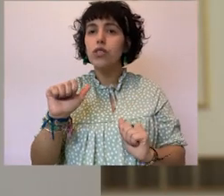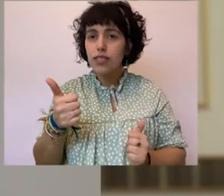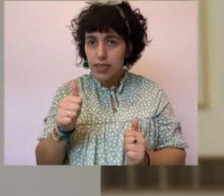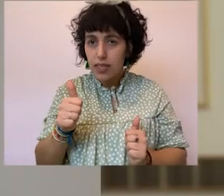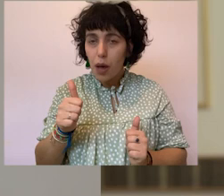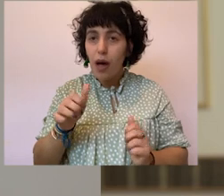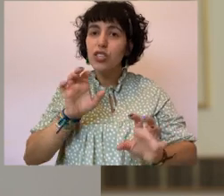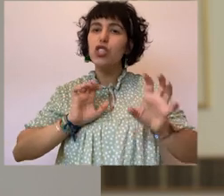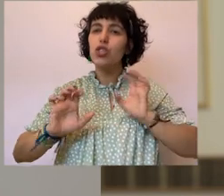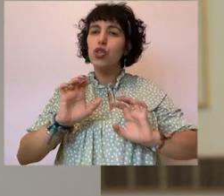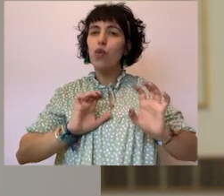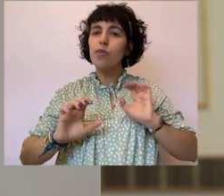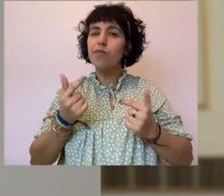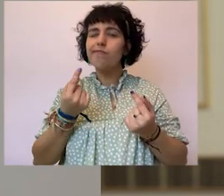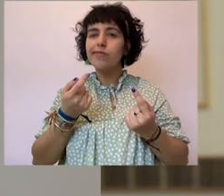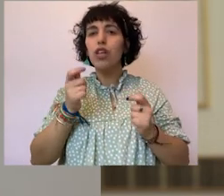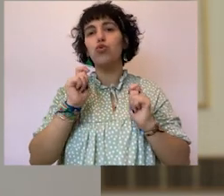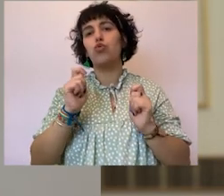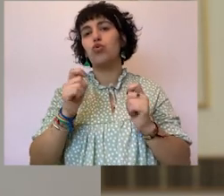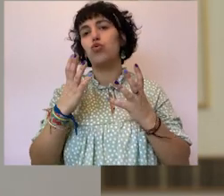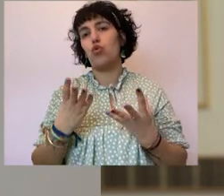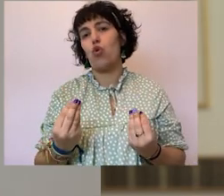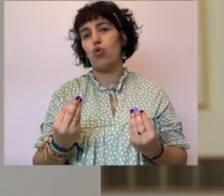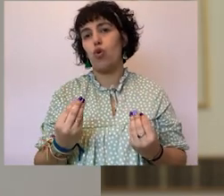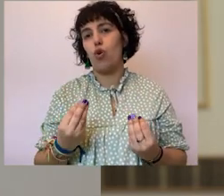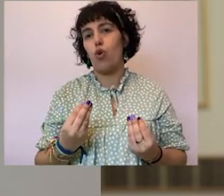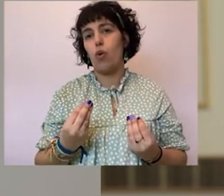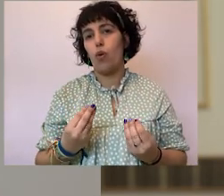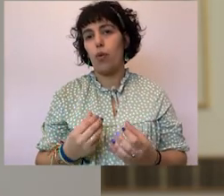you may find your self-defense within yourself. Getting organized,